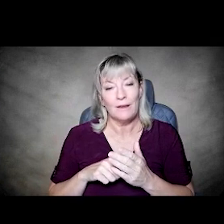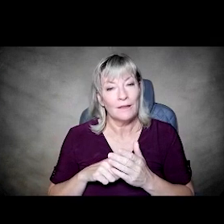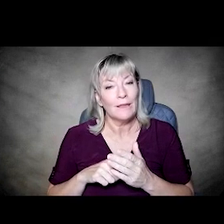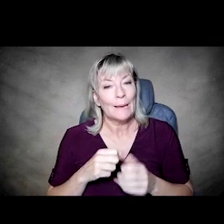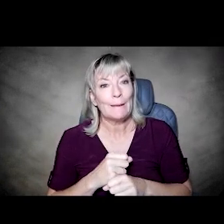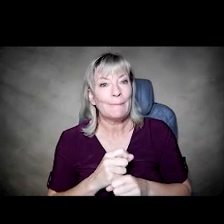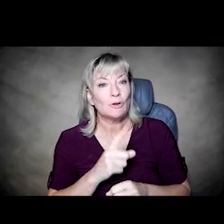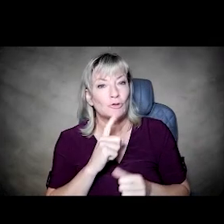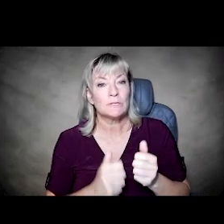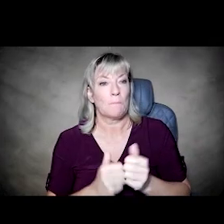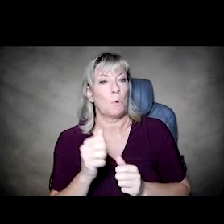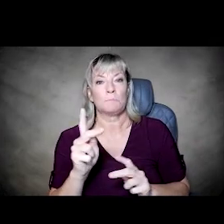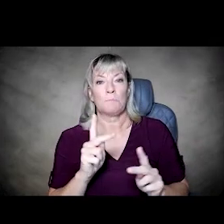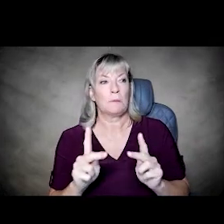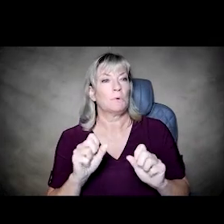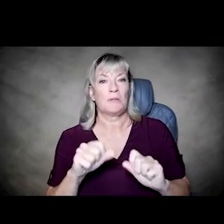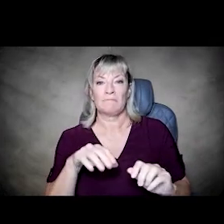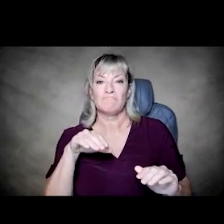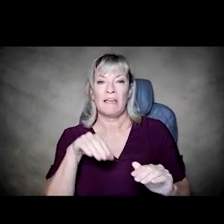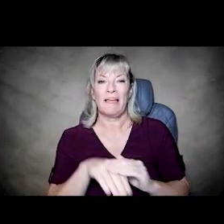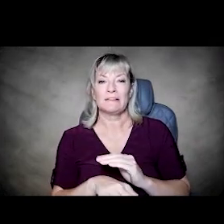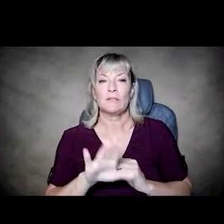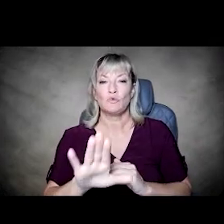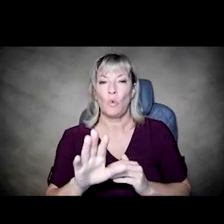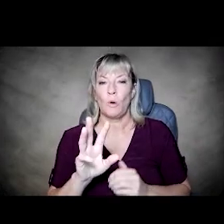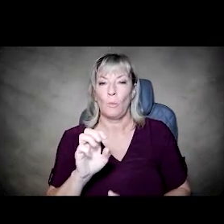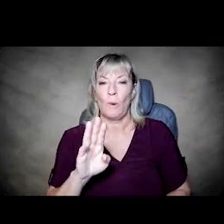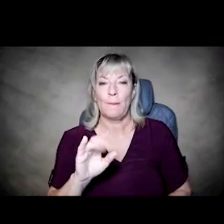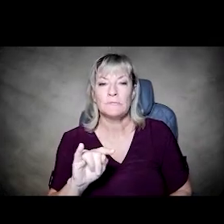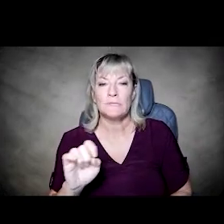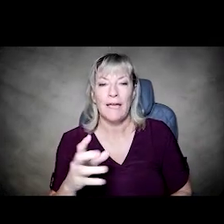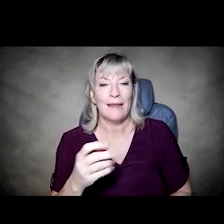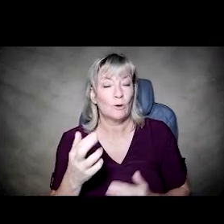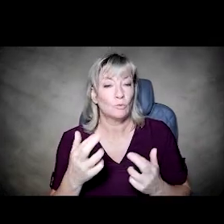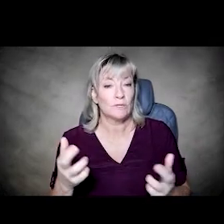ensures the most people can access your website and resources.